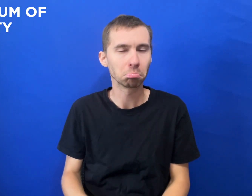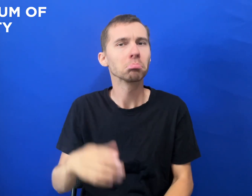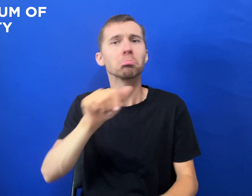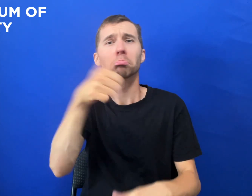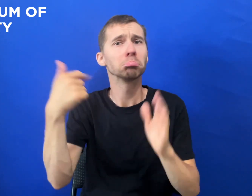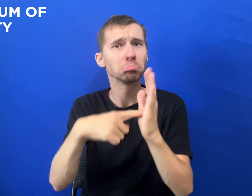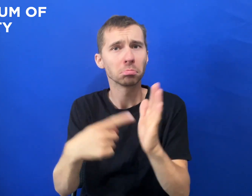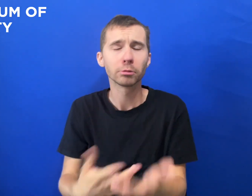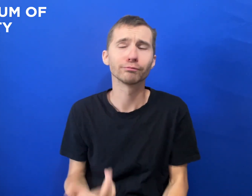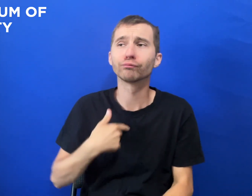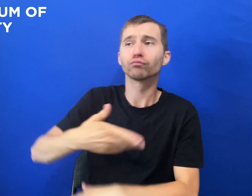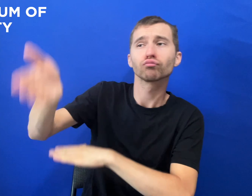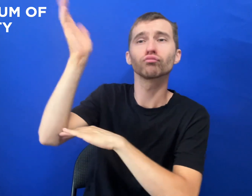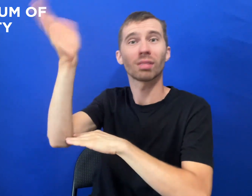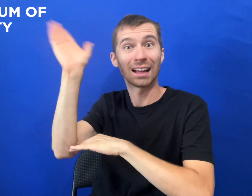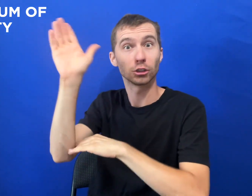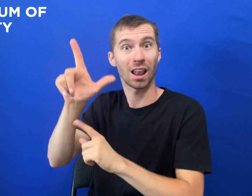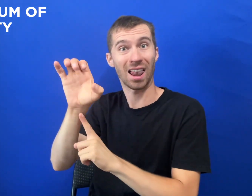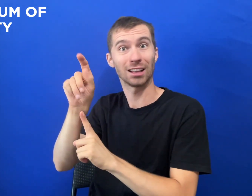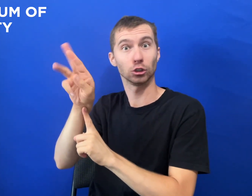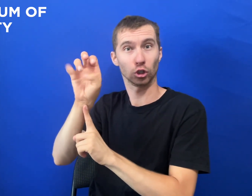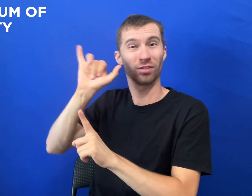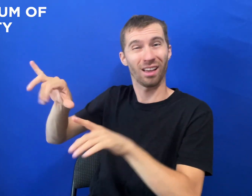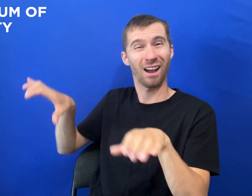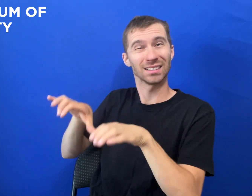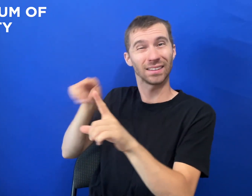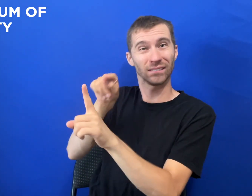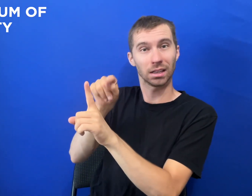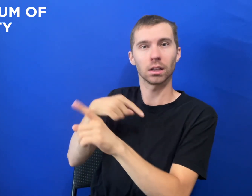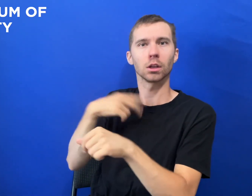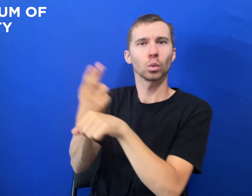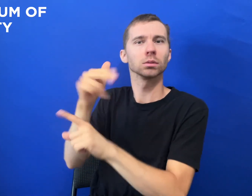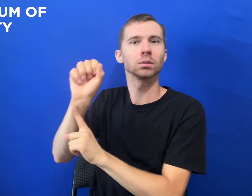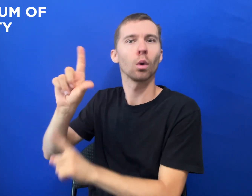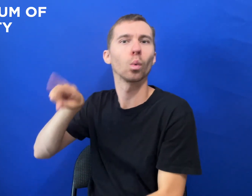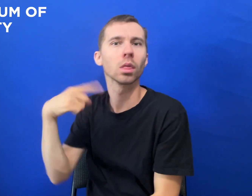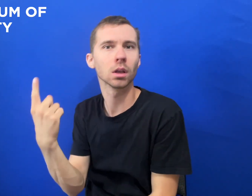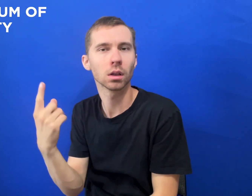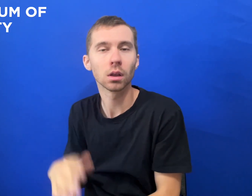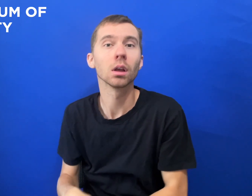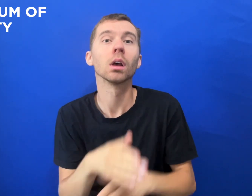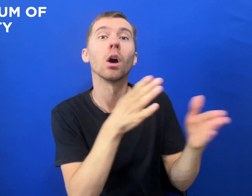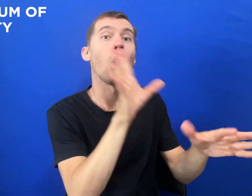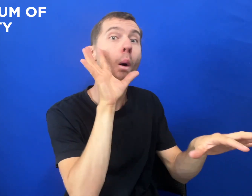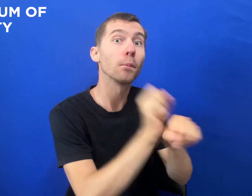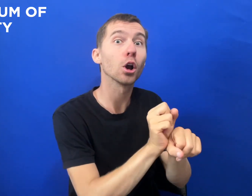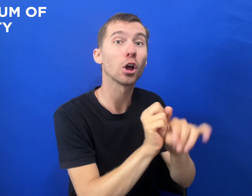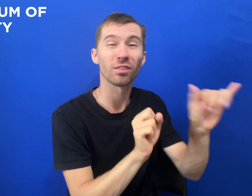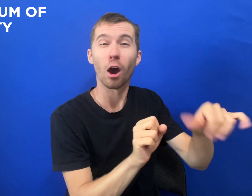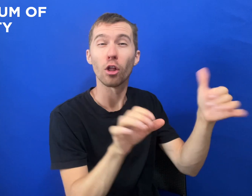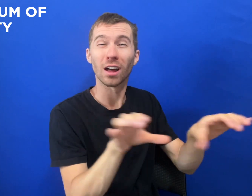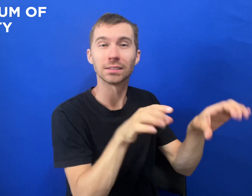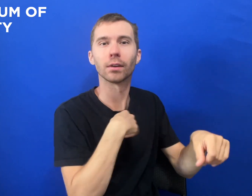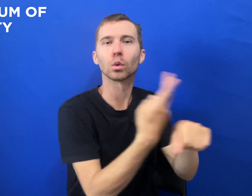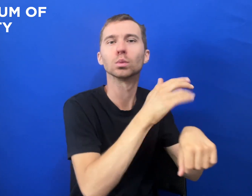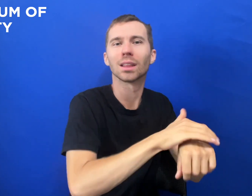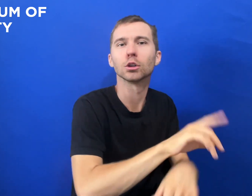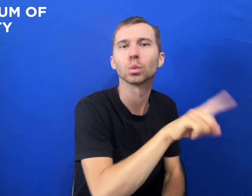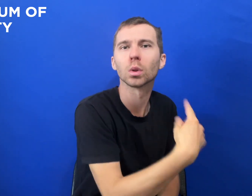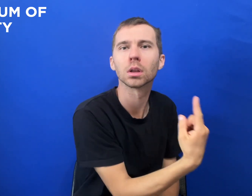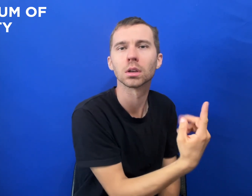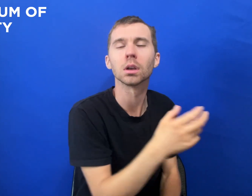As another example, let's say I use only ASL in my lecture (which is one medium of activity) and I use only English in all of my homework (which is another medium of activity),